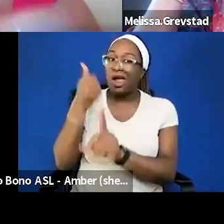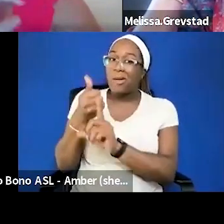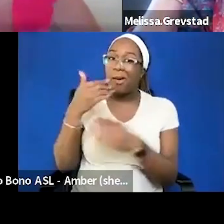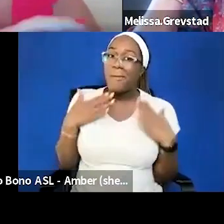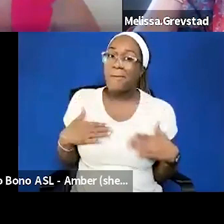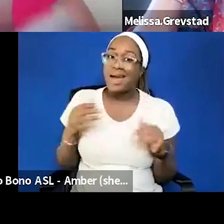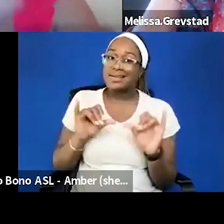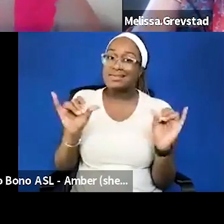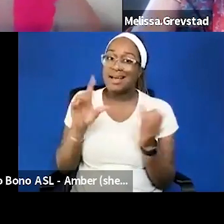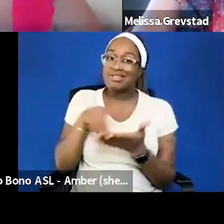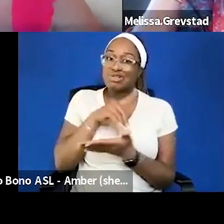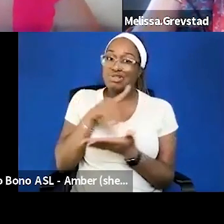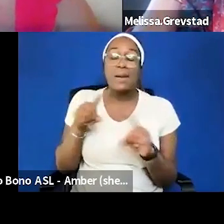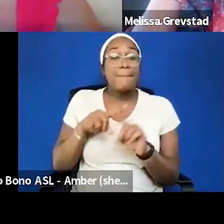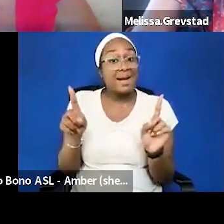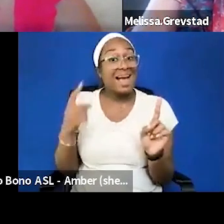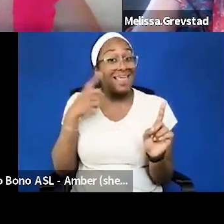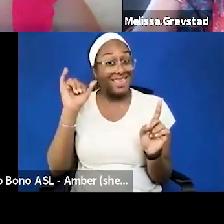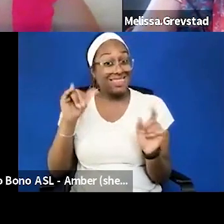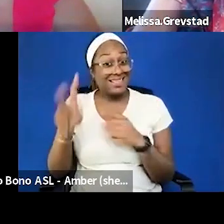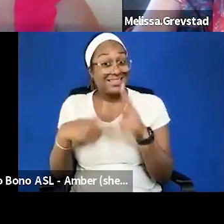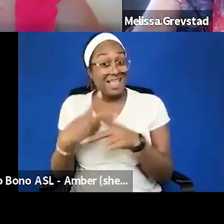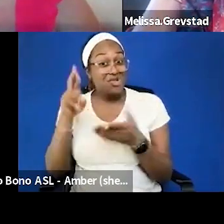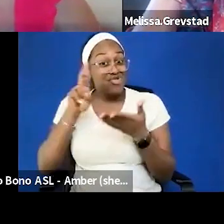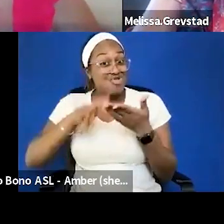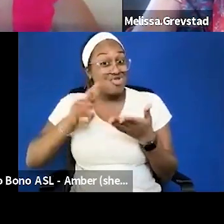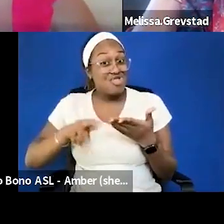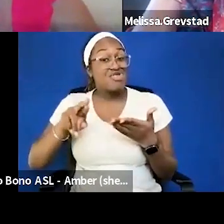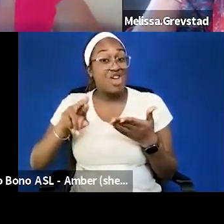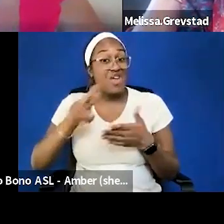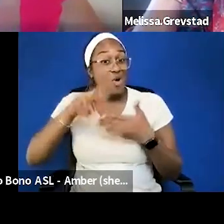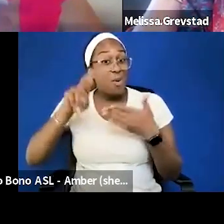But I also think this type of research and report done with striped at Harvard